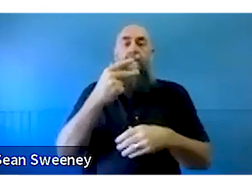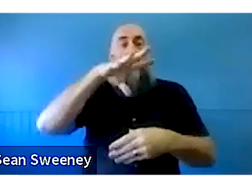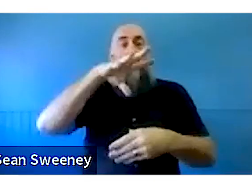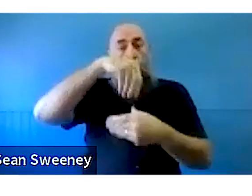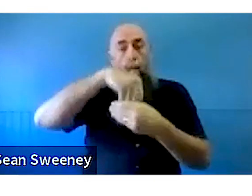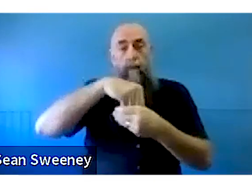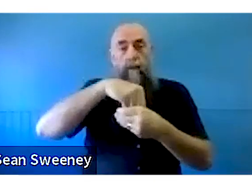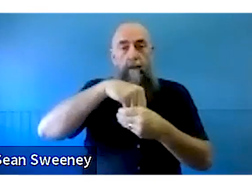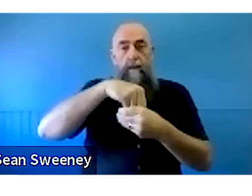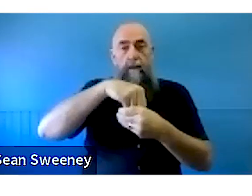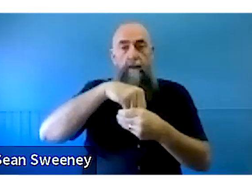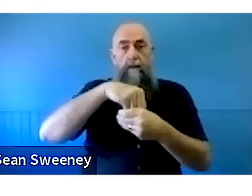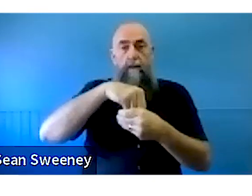coming back.